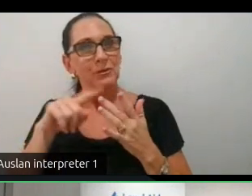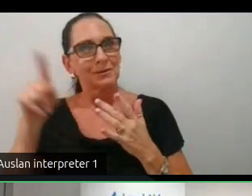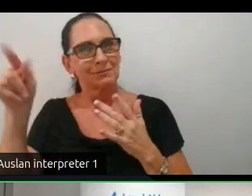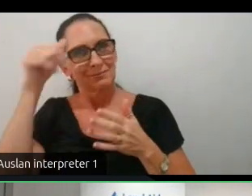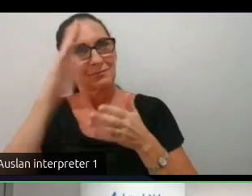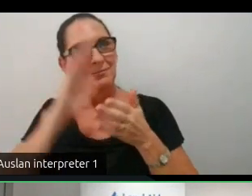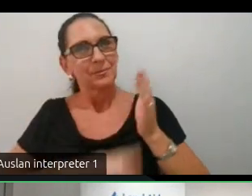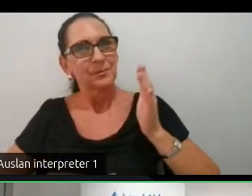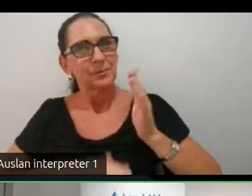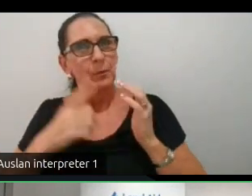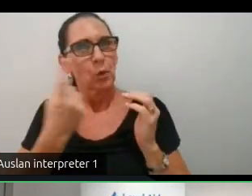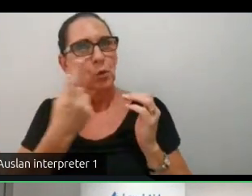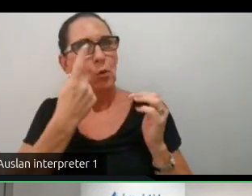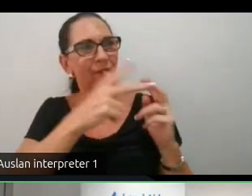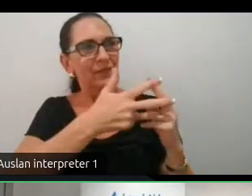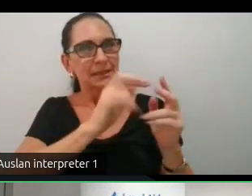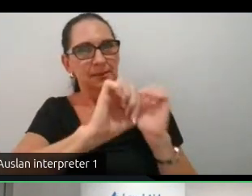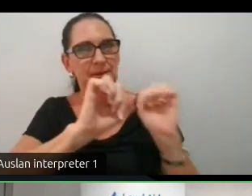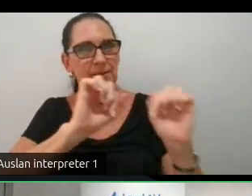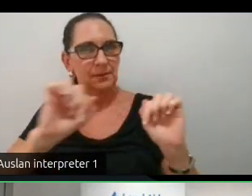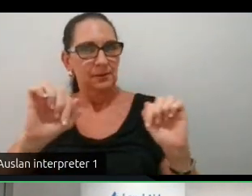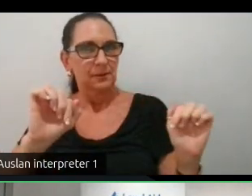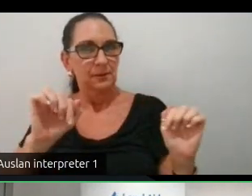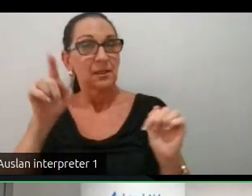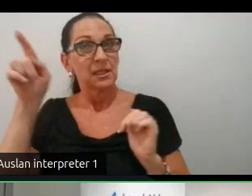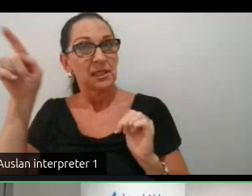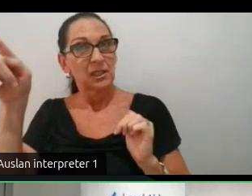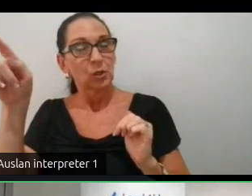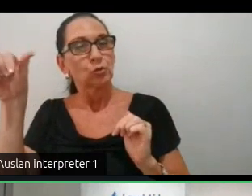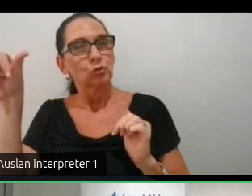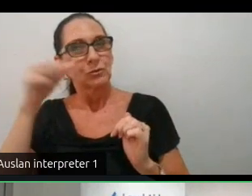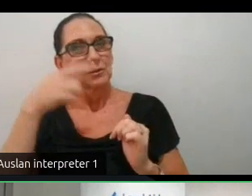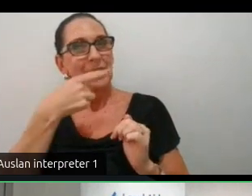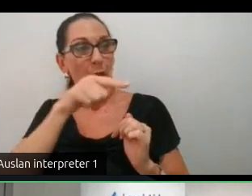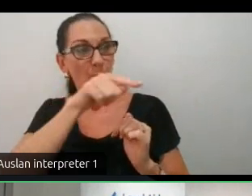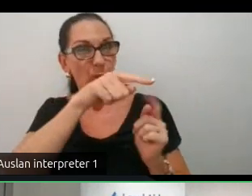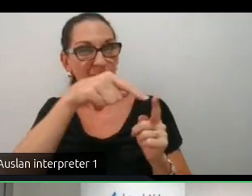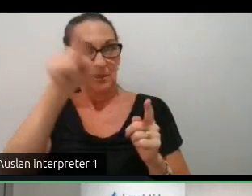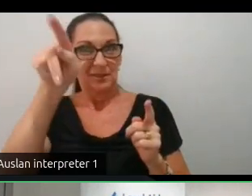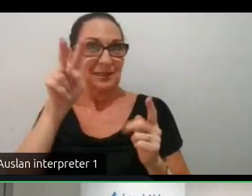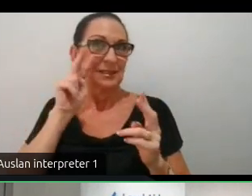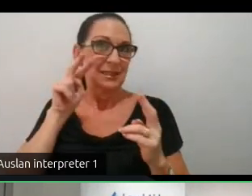insurers who are the experts in who needs to fix what. Yeah. Actually told people, you need to go